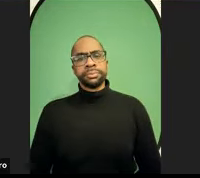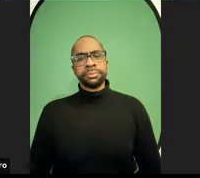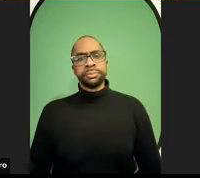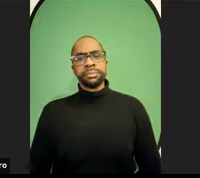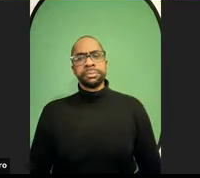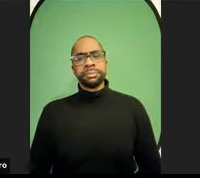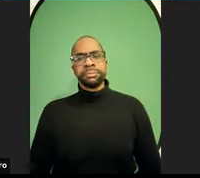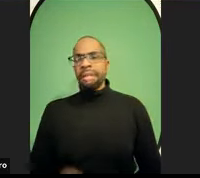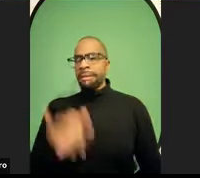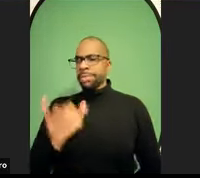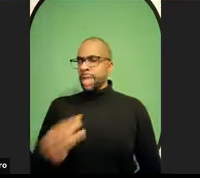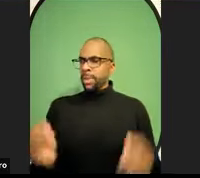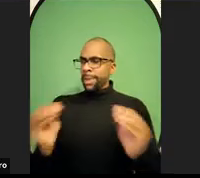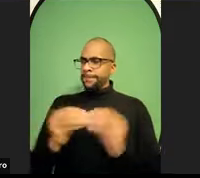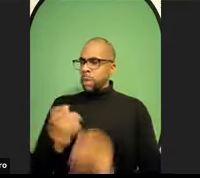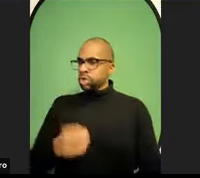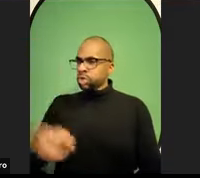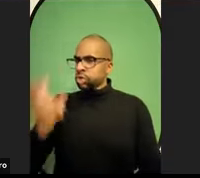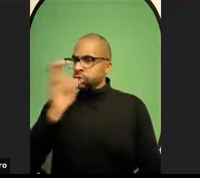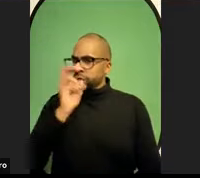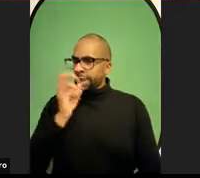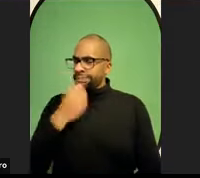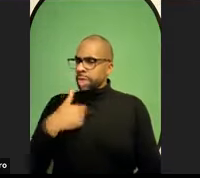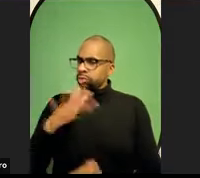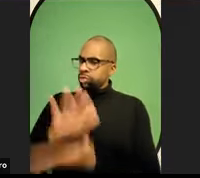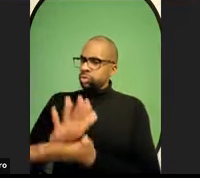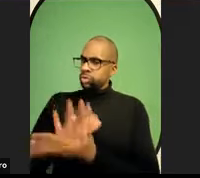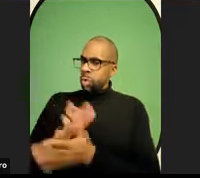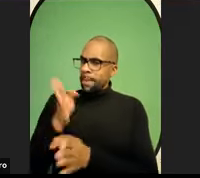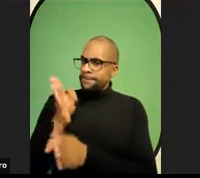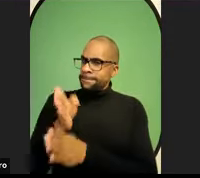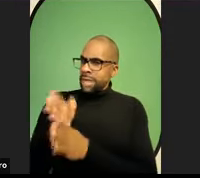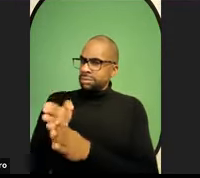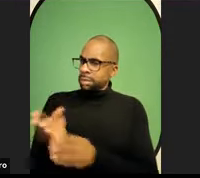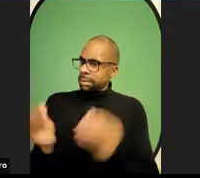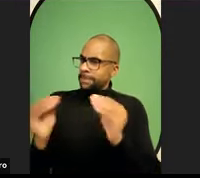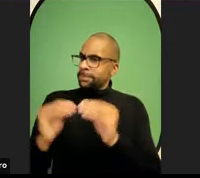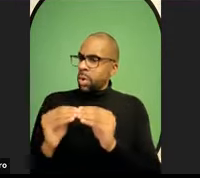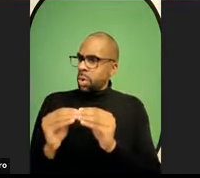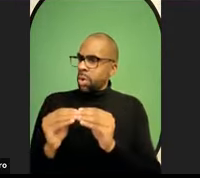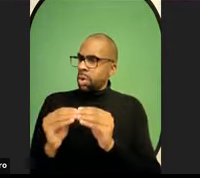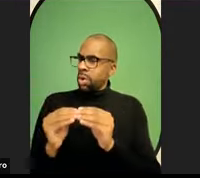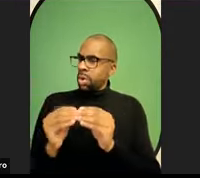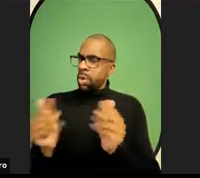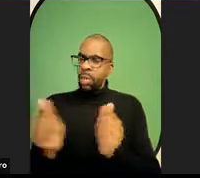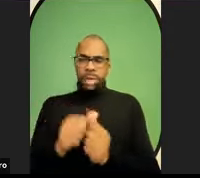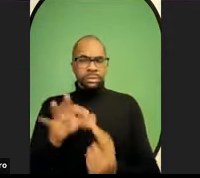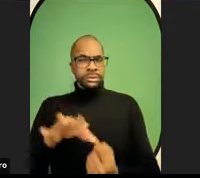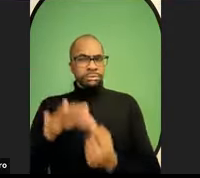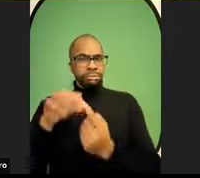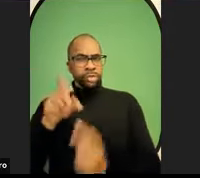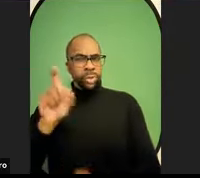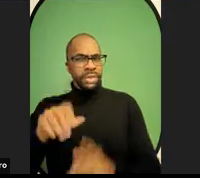It's It seems that they that. they are more strict than school buses with the mandate.